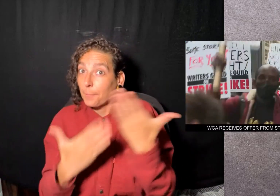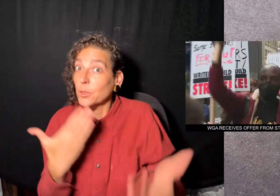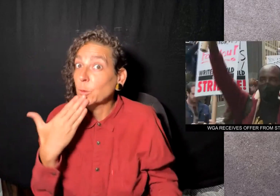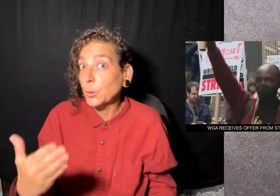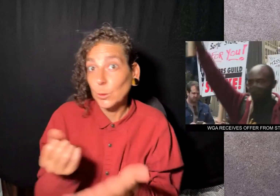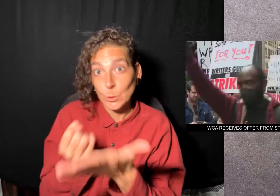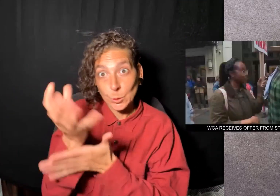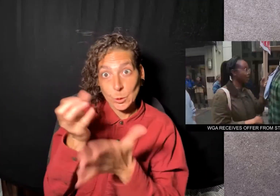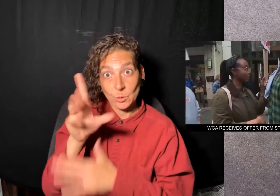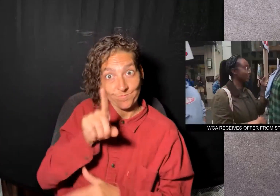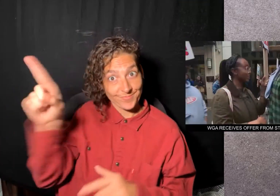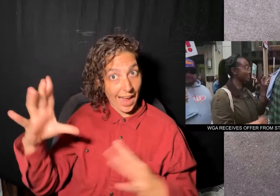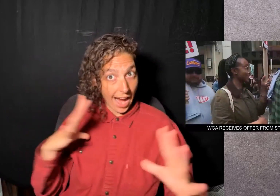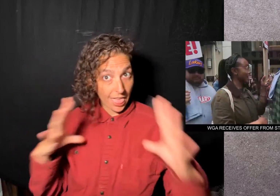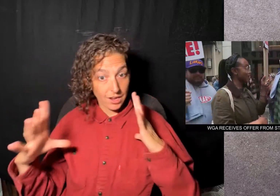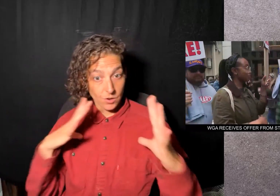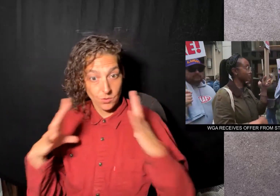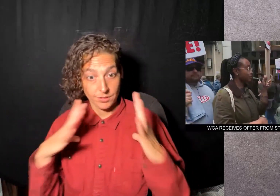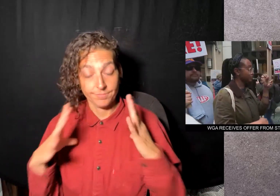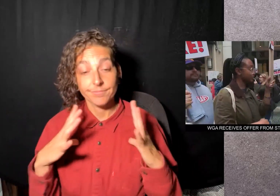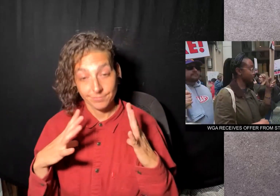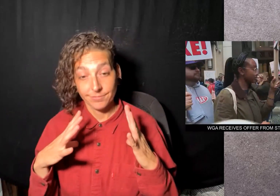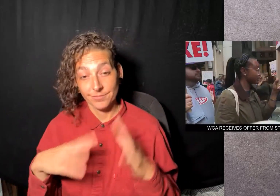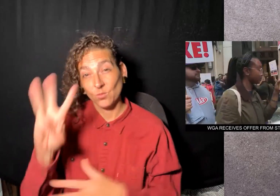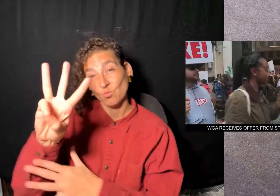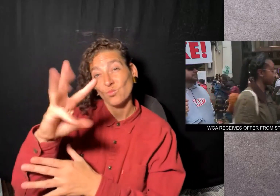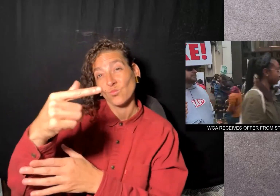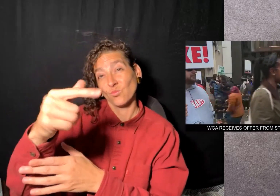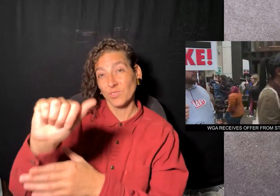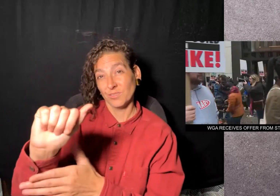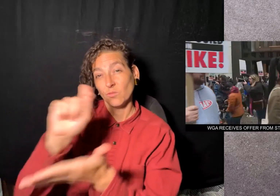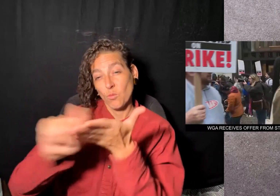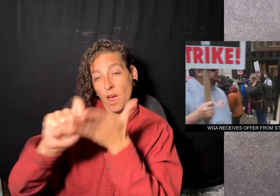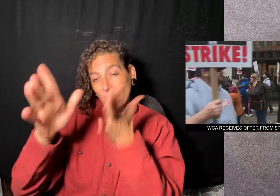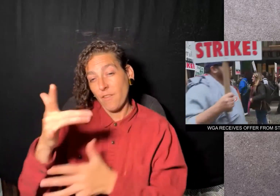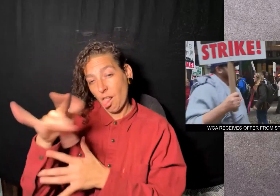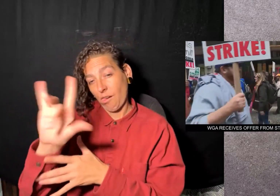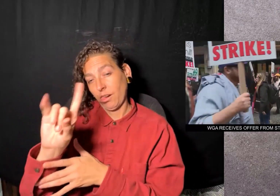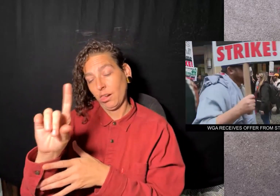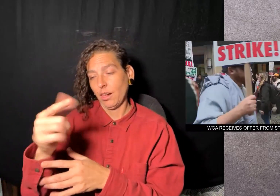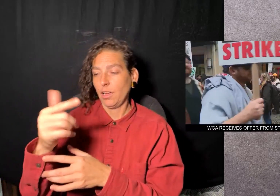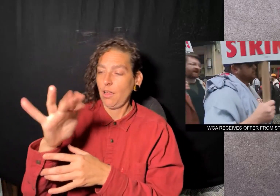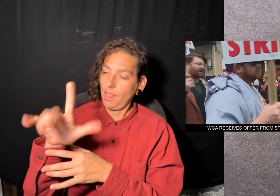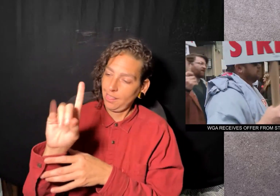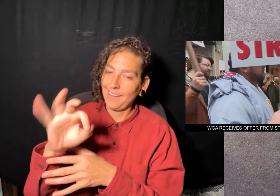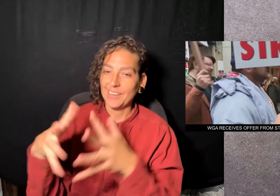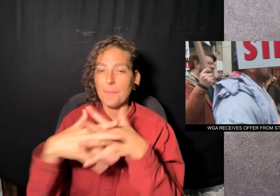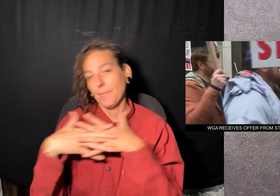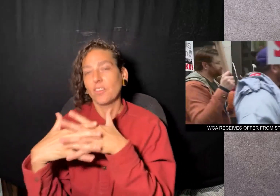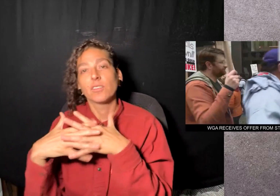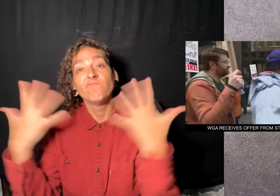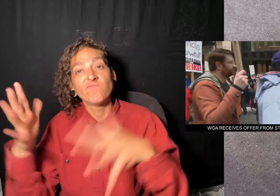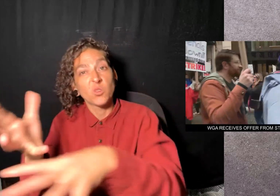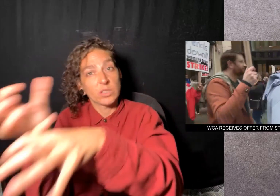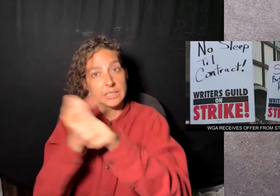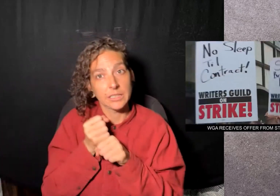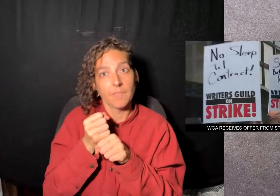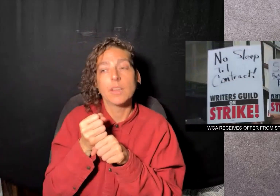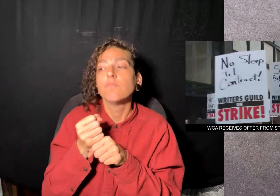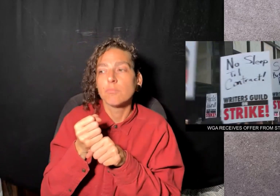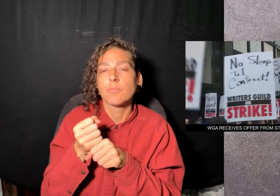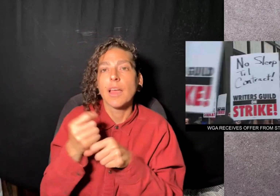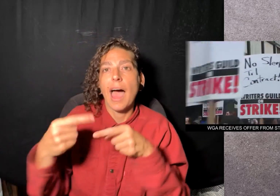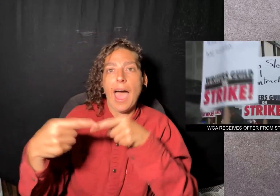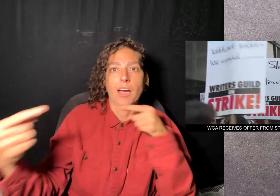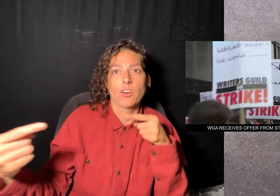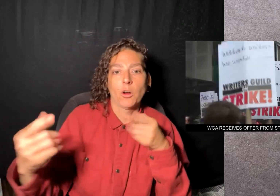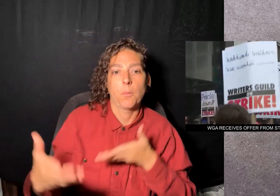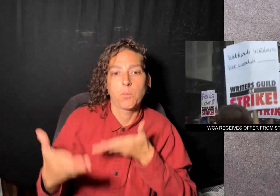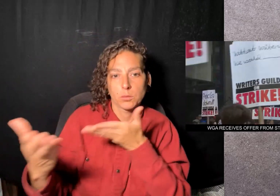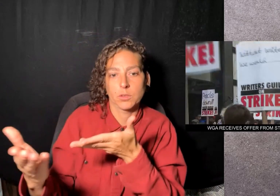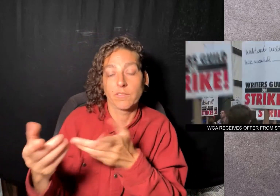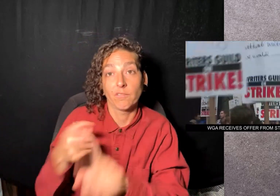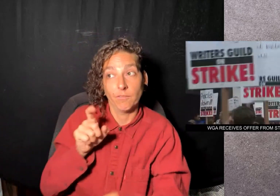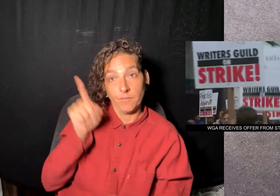may be some good news in Hollywood the writers Guild of America has received a counterproposal